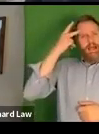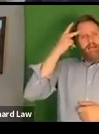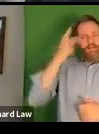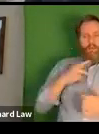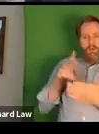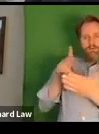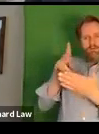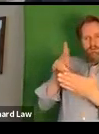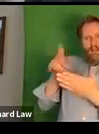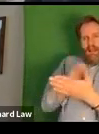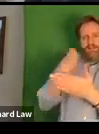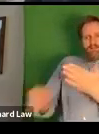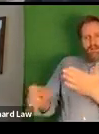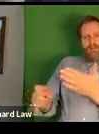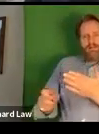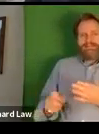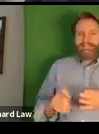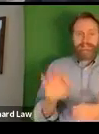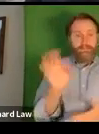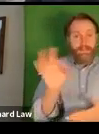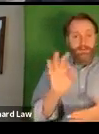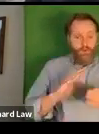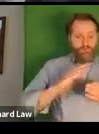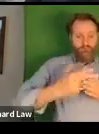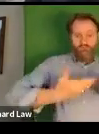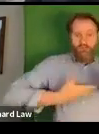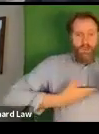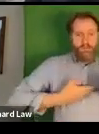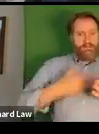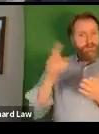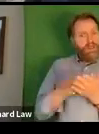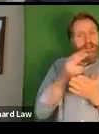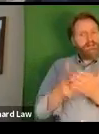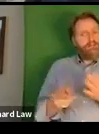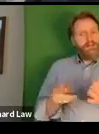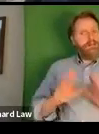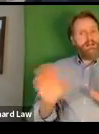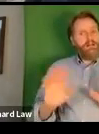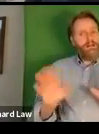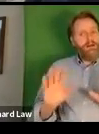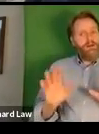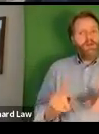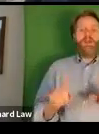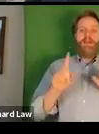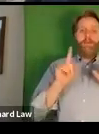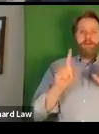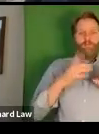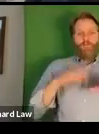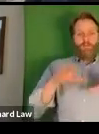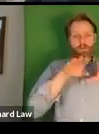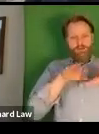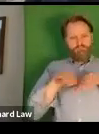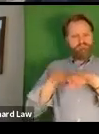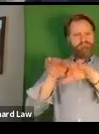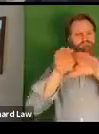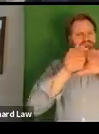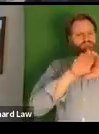right to be able to cancel leave however like you know we are looking for a consistent approach across the department however you know there is